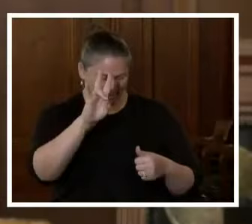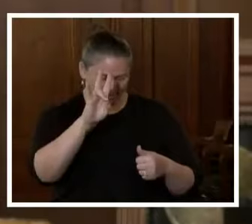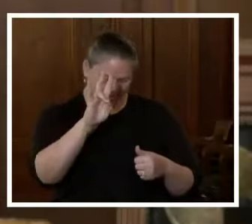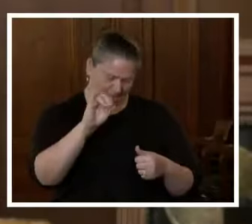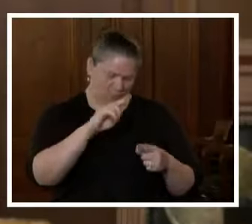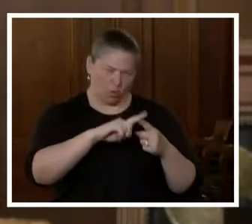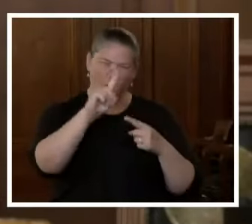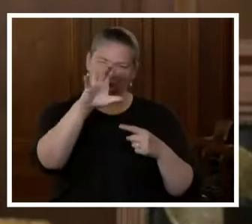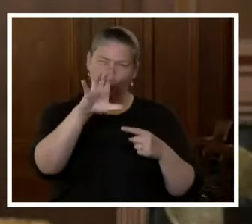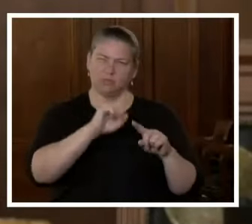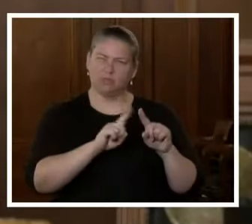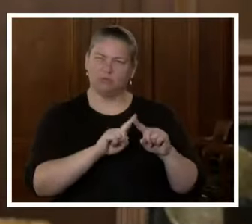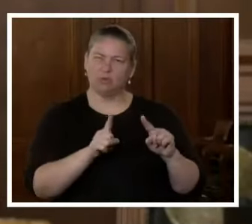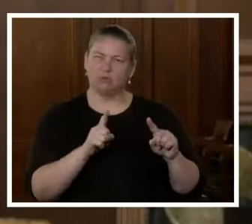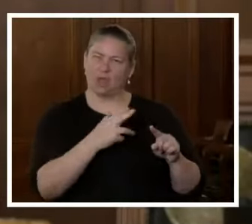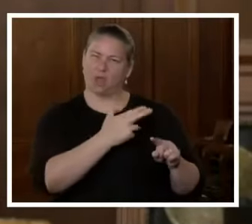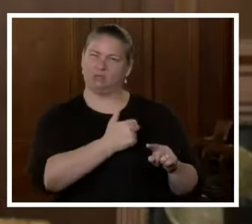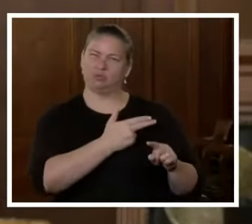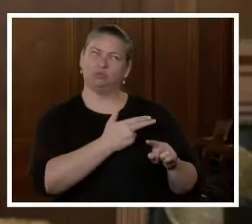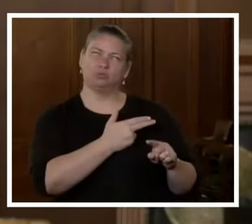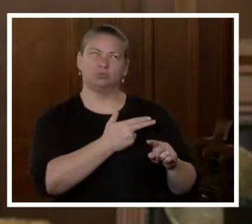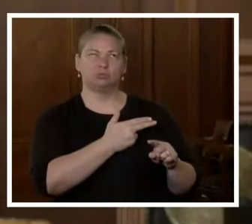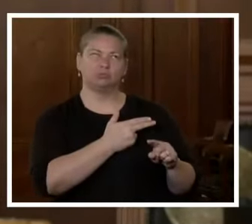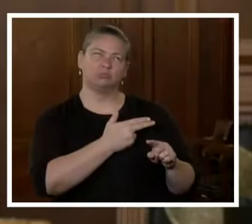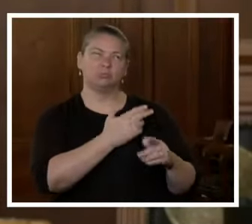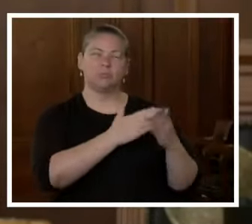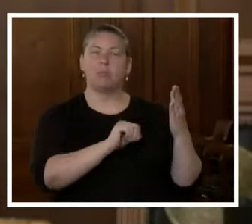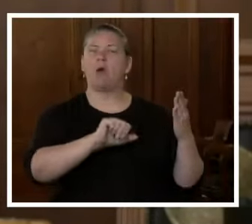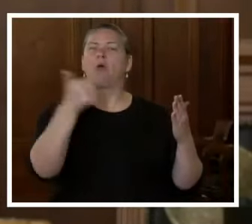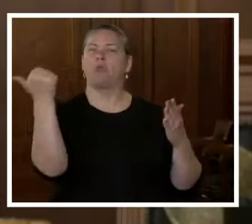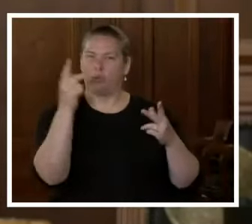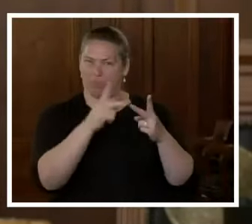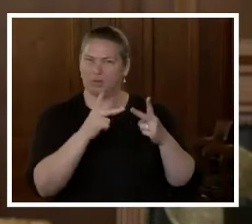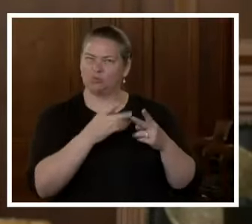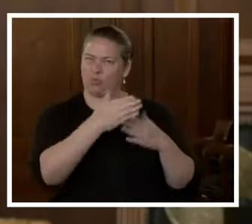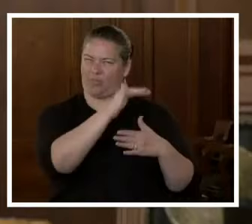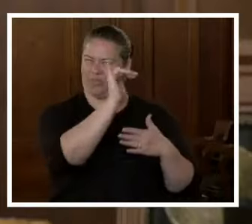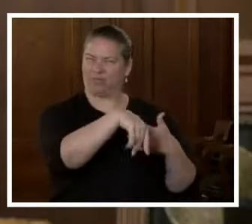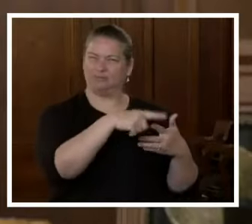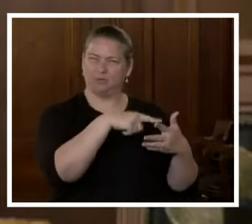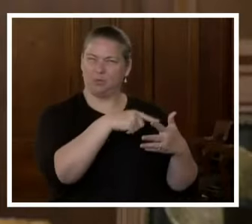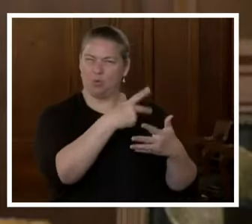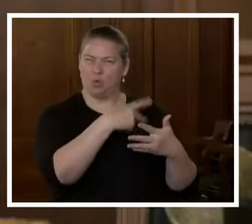WHEN WE ARE TESTING THAT MANY MORE PEOPLE TO HAVE MILD